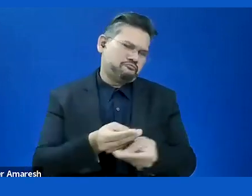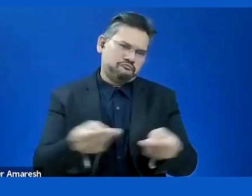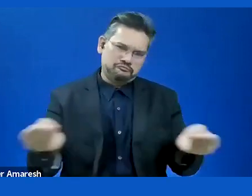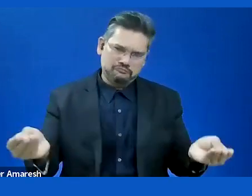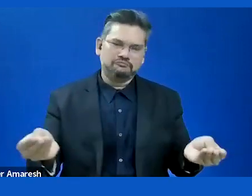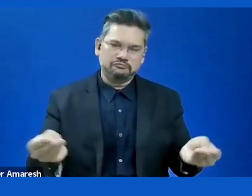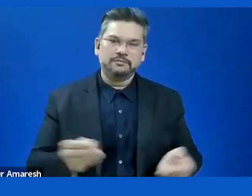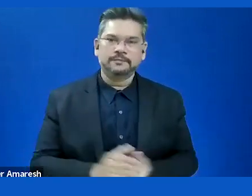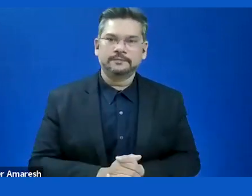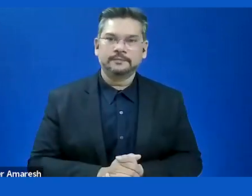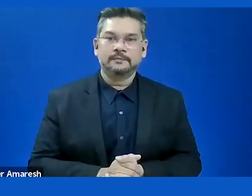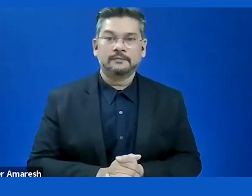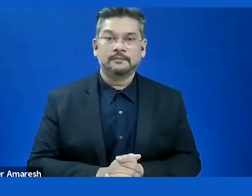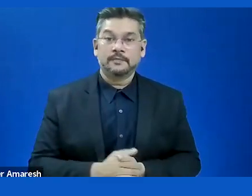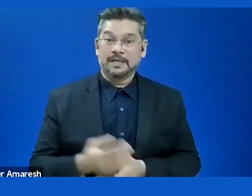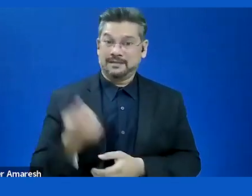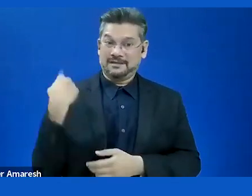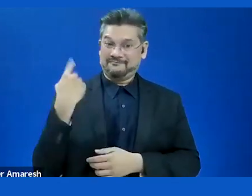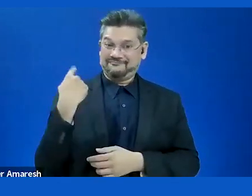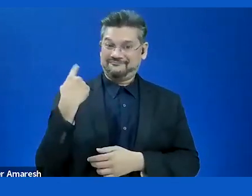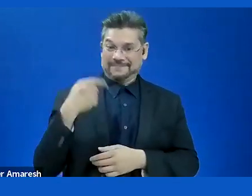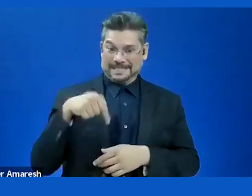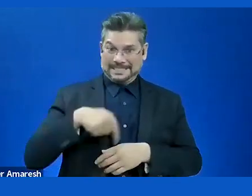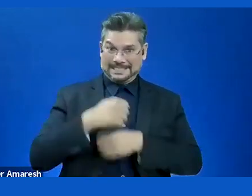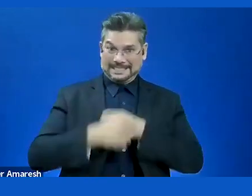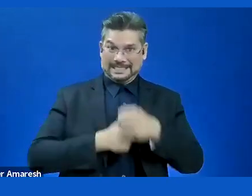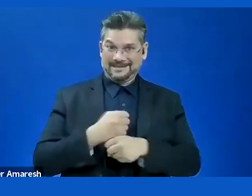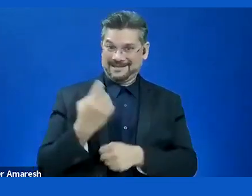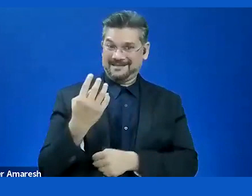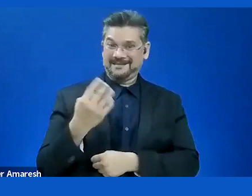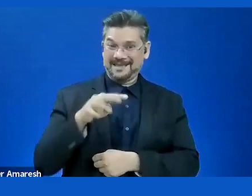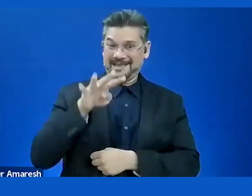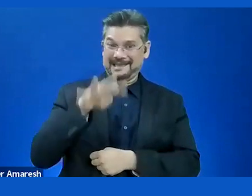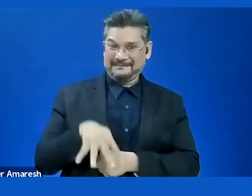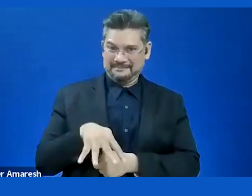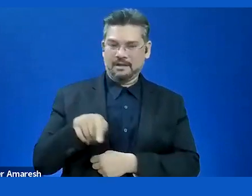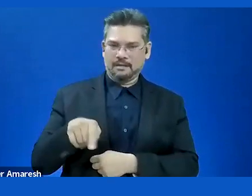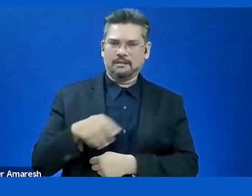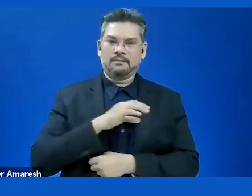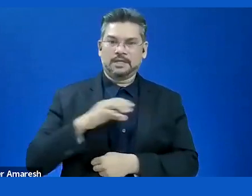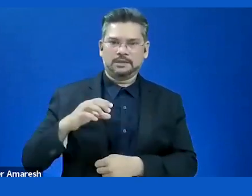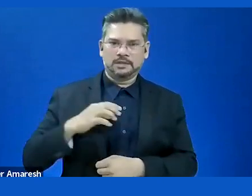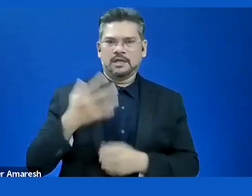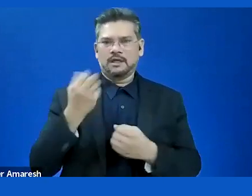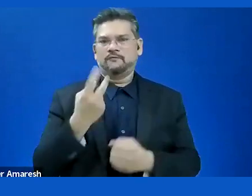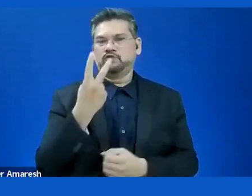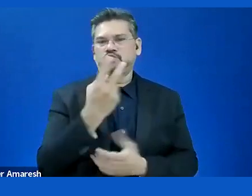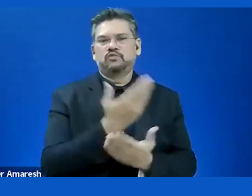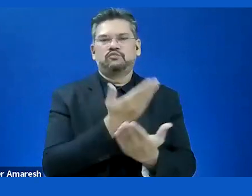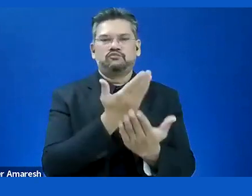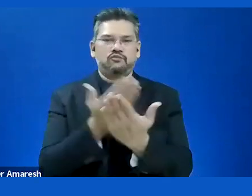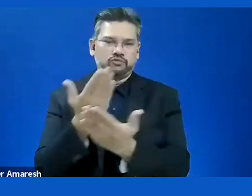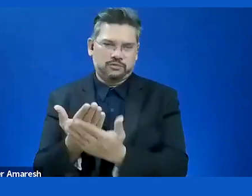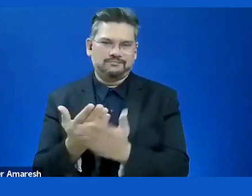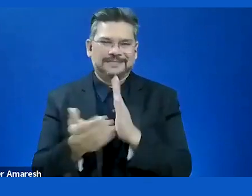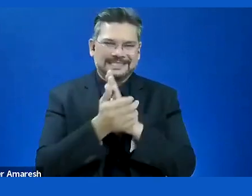In April this year, the Commission adopted two new proposals, specifically on skills.